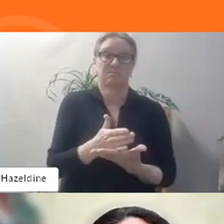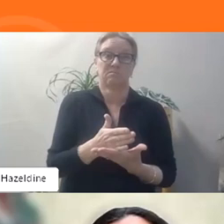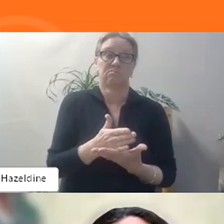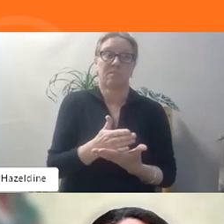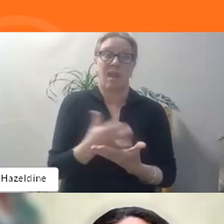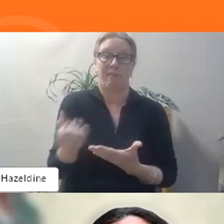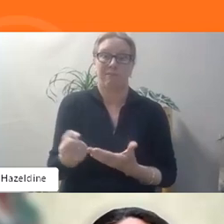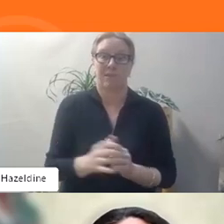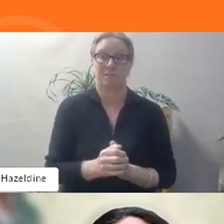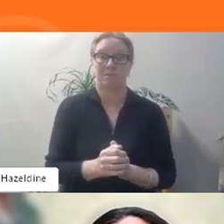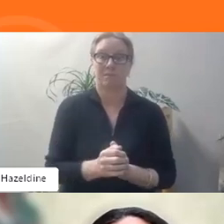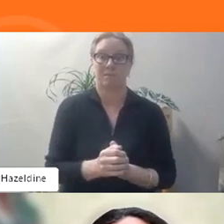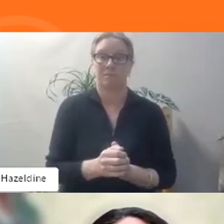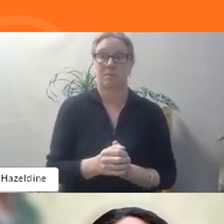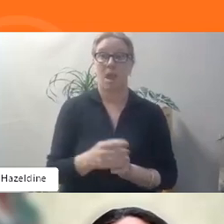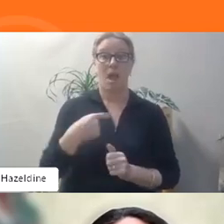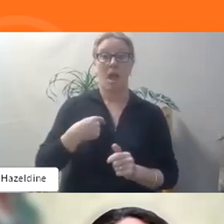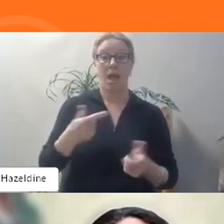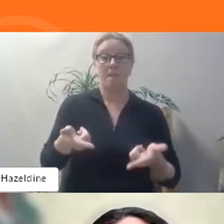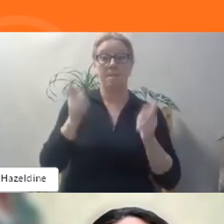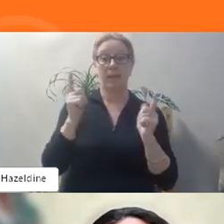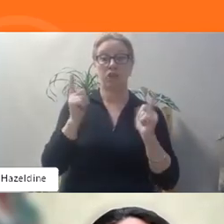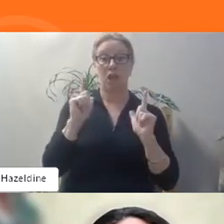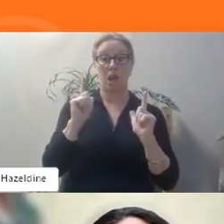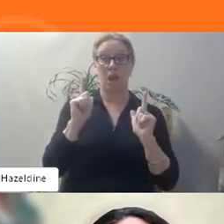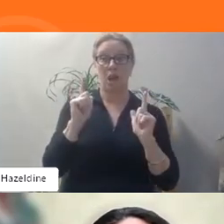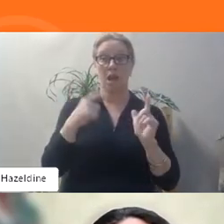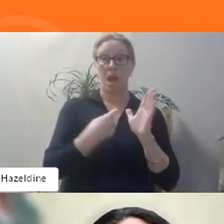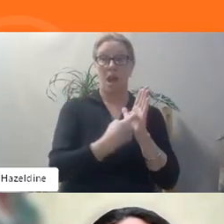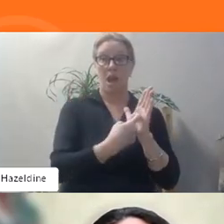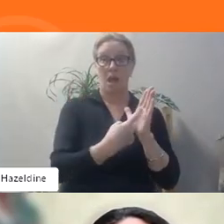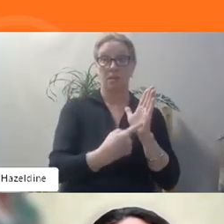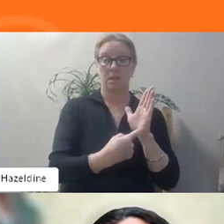I'm the cluster manager of RTLBs who work across the North Shore.